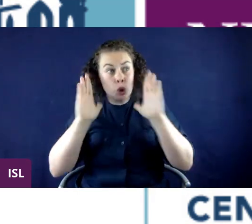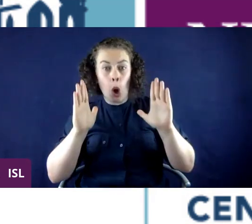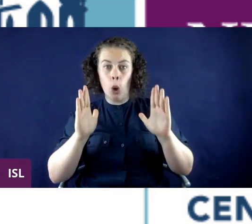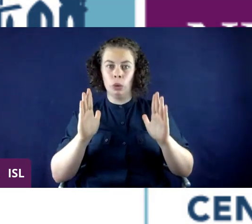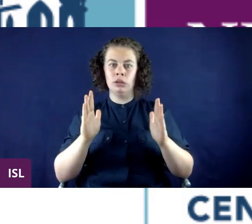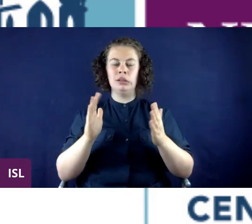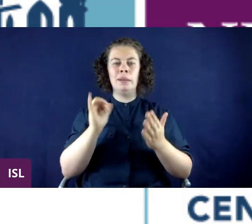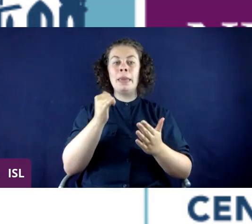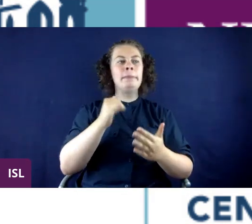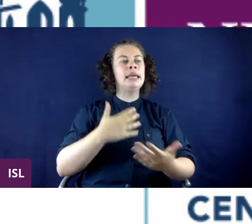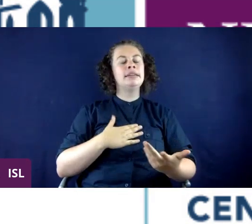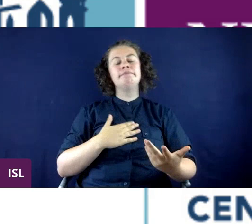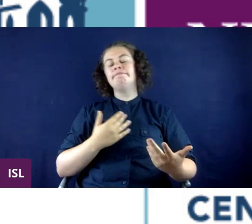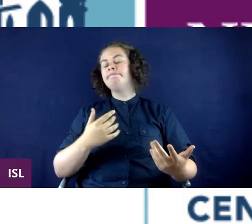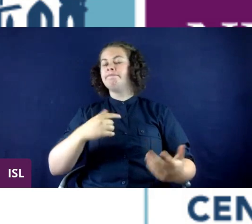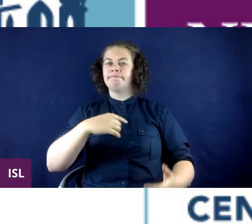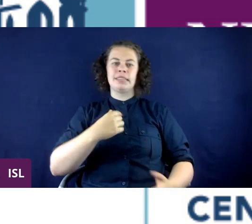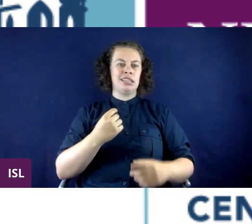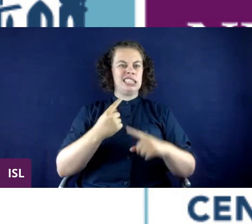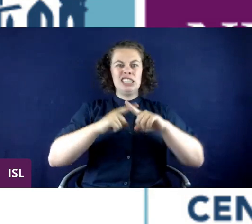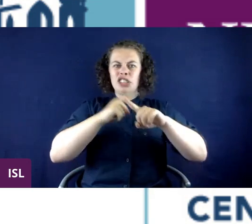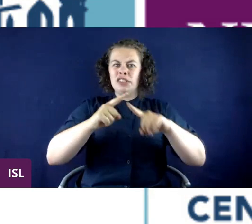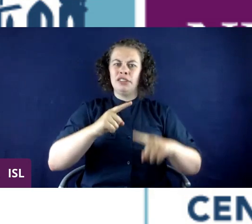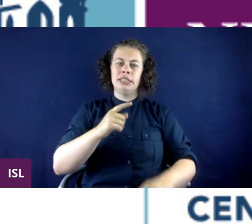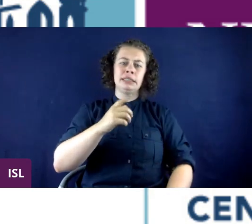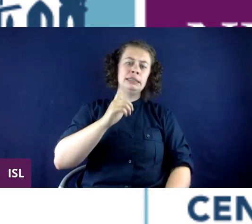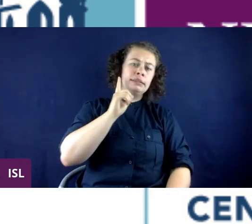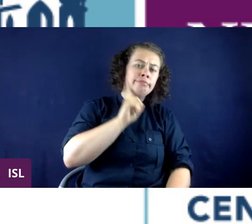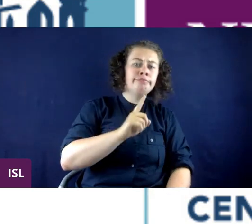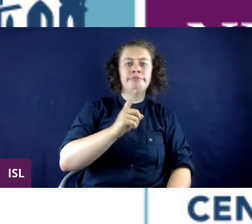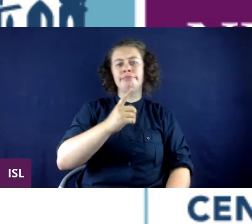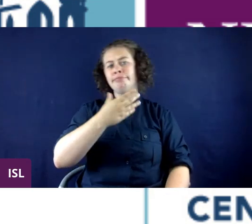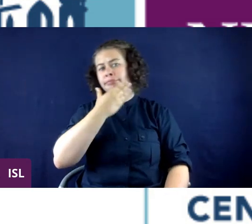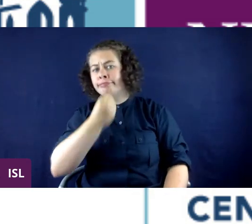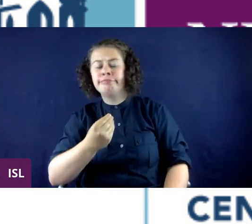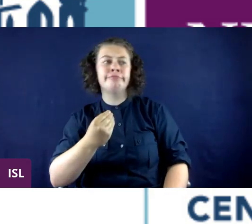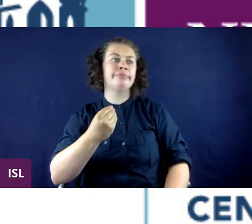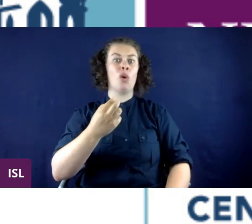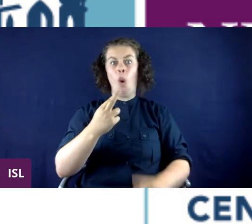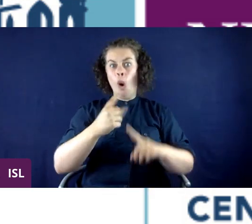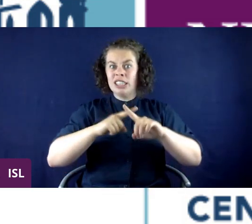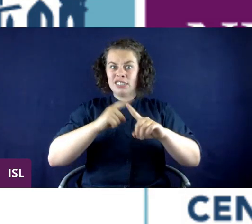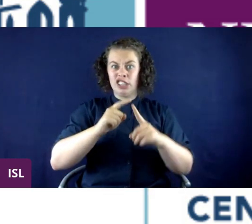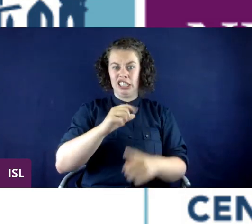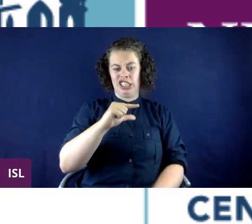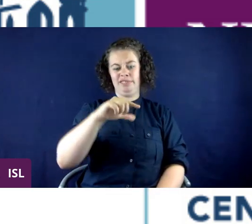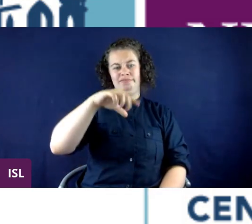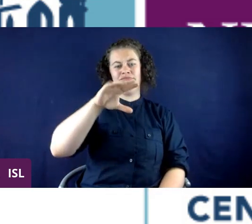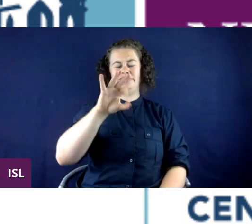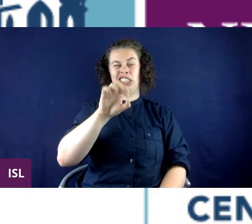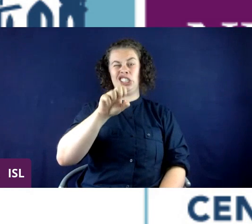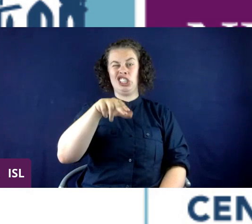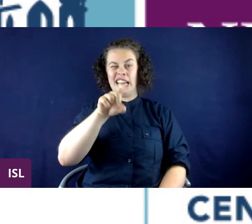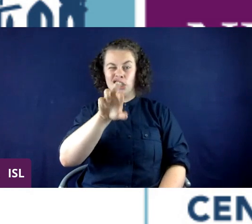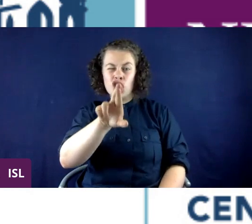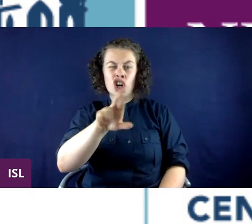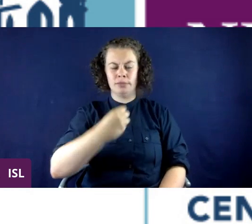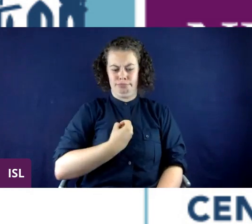just talking about it from a lens like mine which is white, straight, cisgender to, working-class, moved to middle-class.